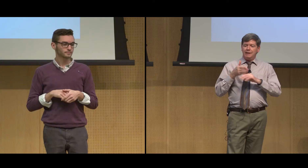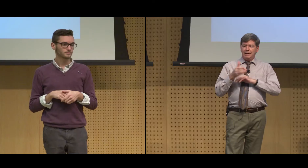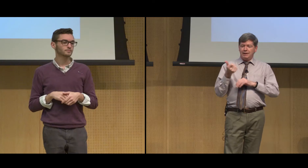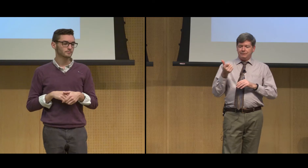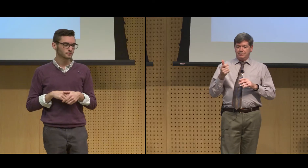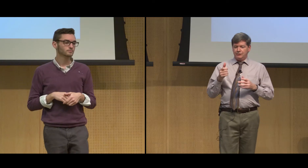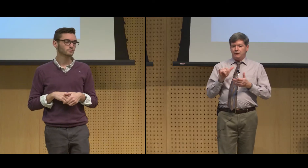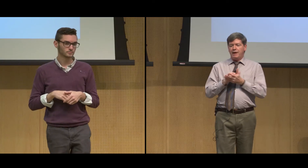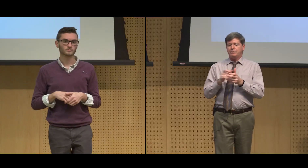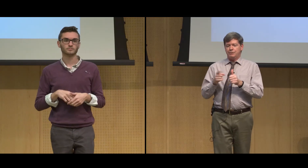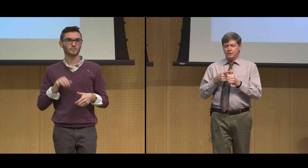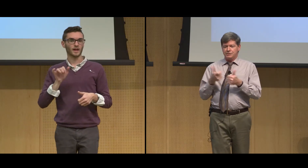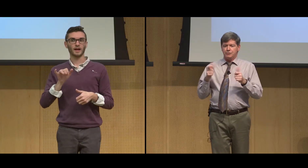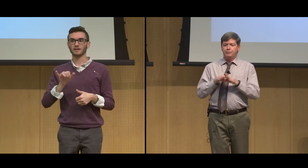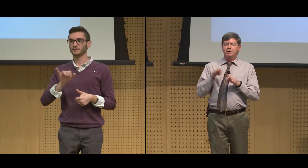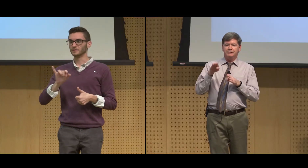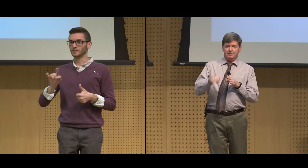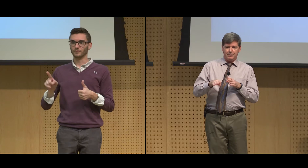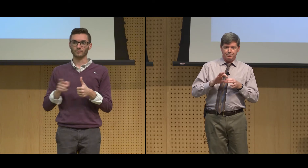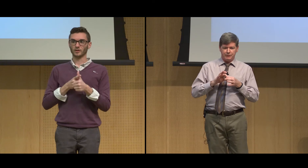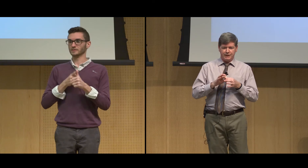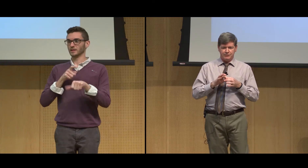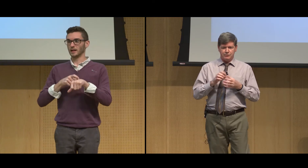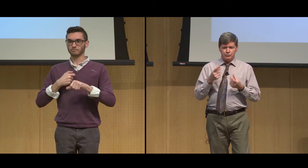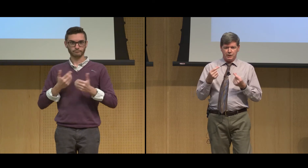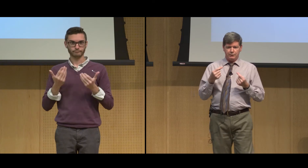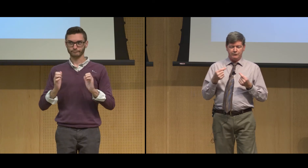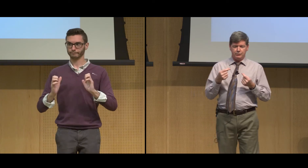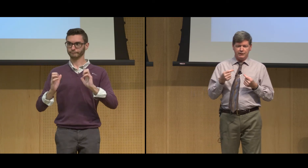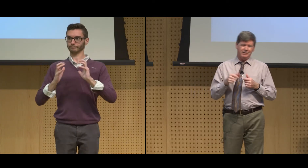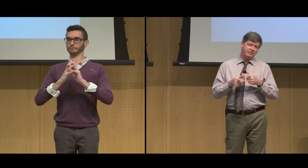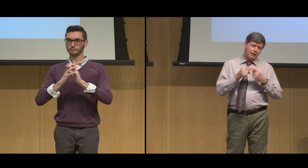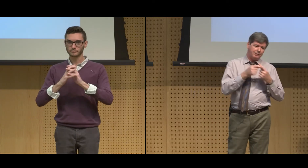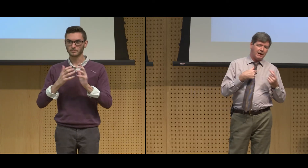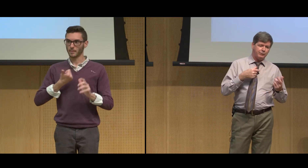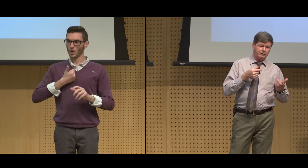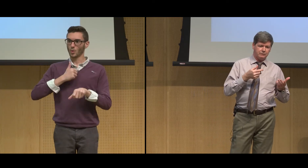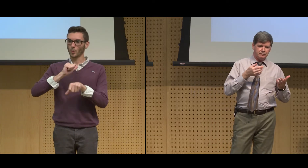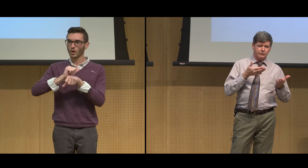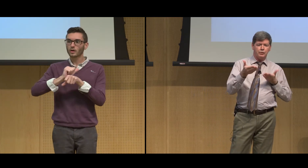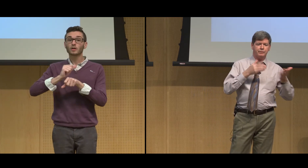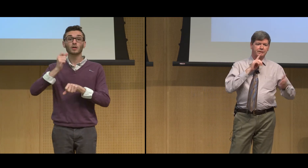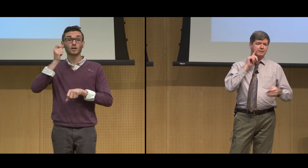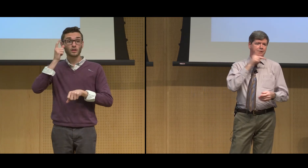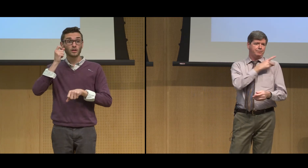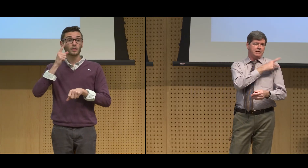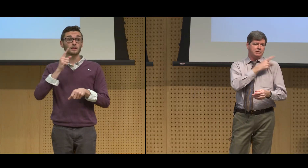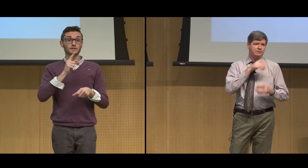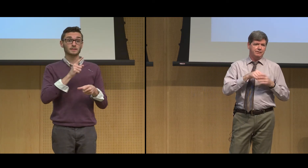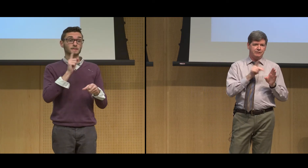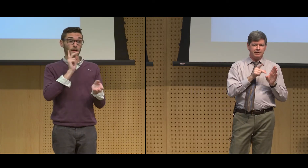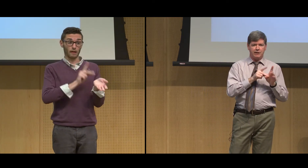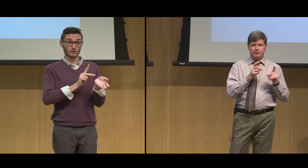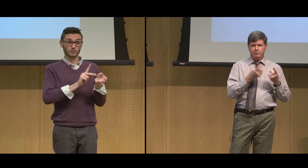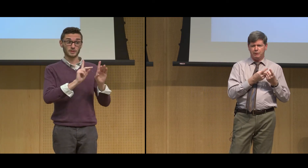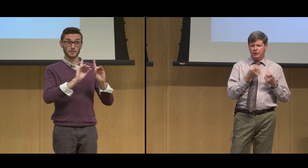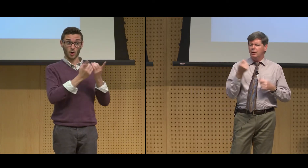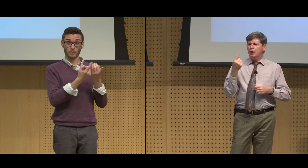Af--so that was the first sort of big step related to what I was doing except I was serving deaf patients in the psychiatry department.